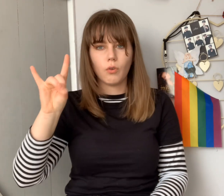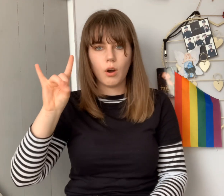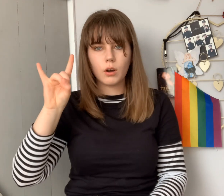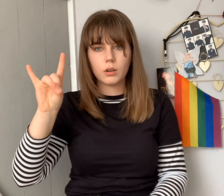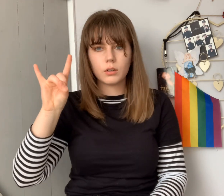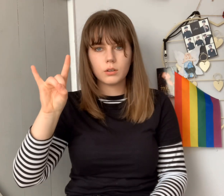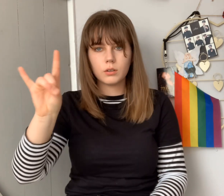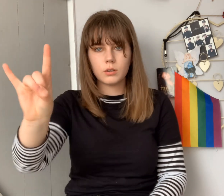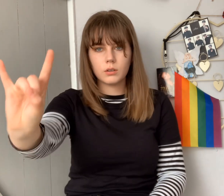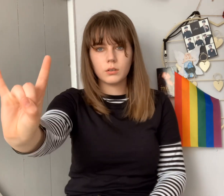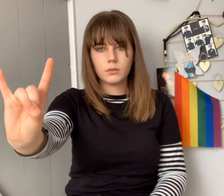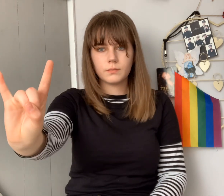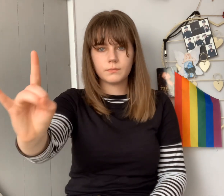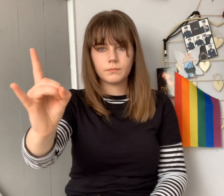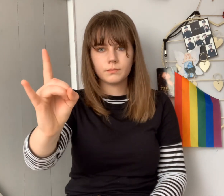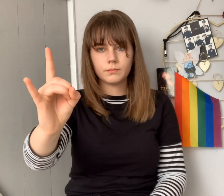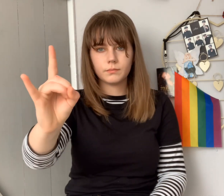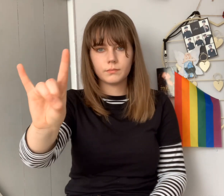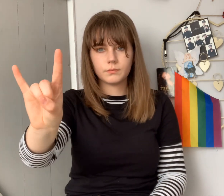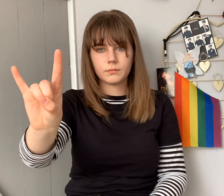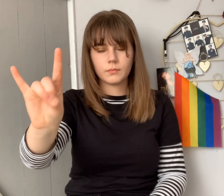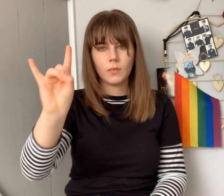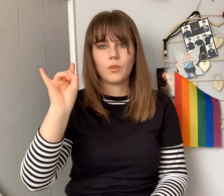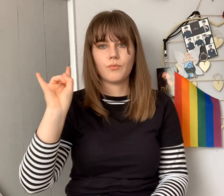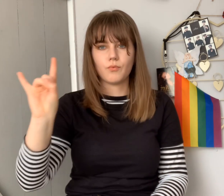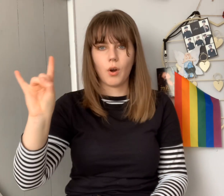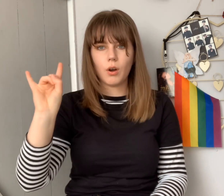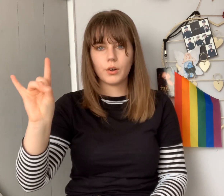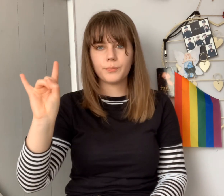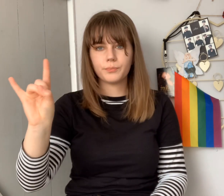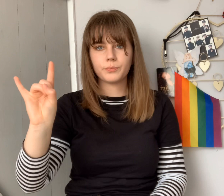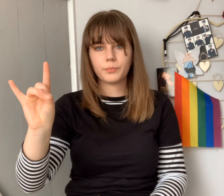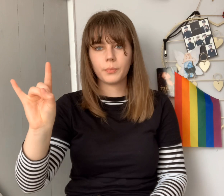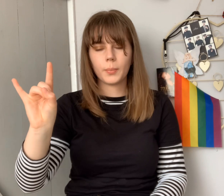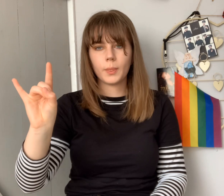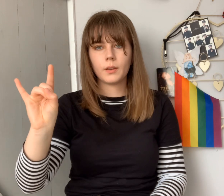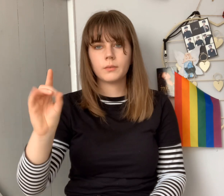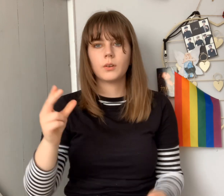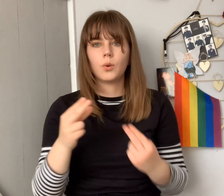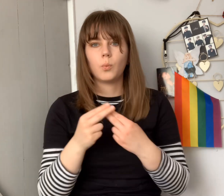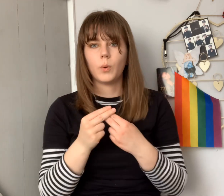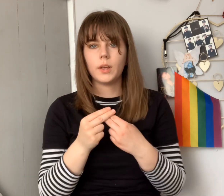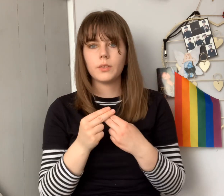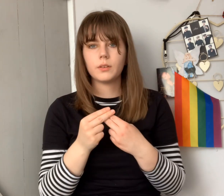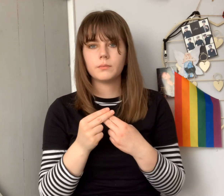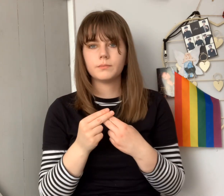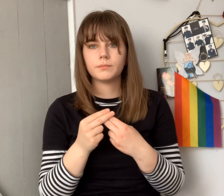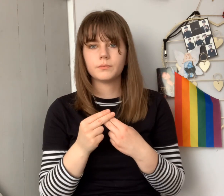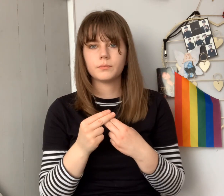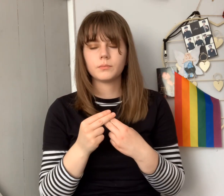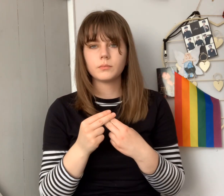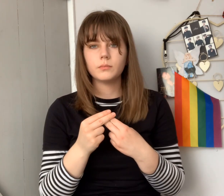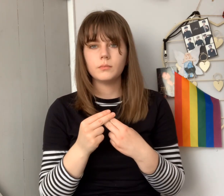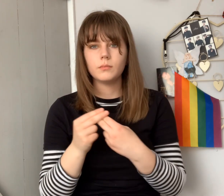"High like the moon rock with"